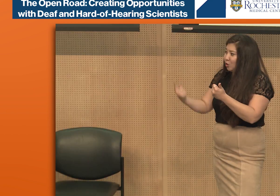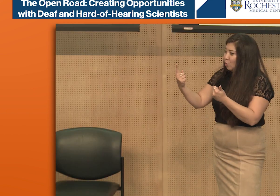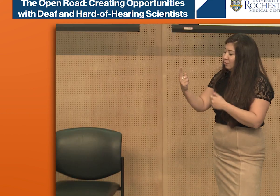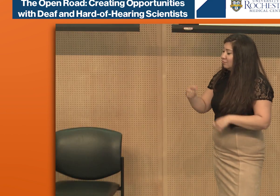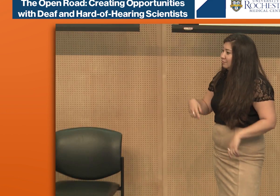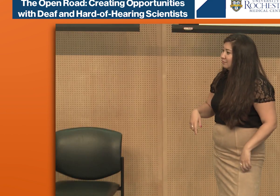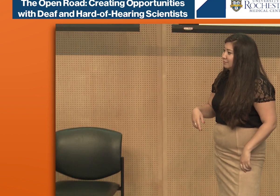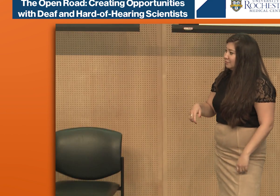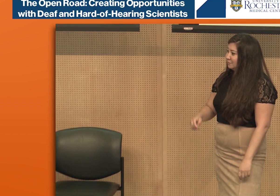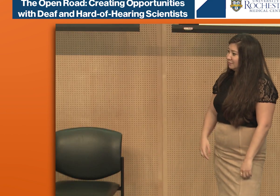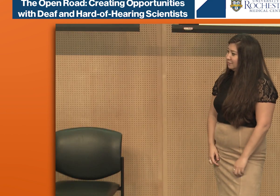Well, we need everyone.